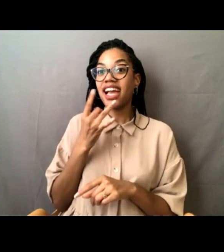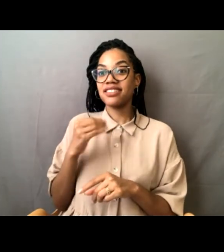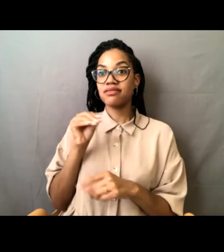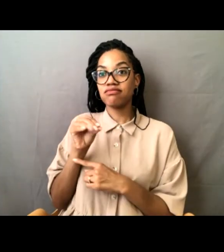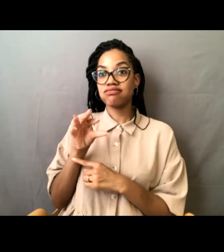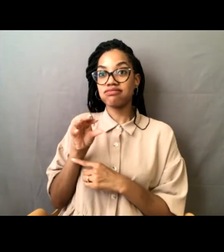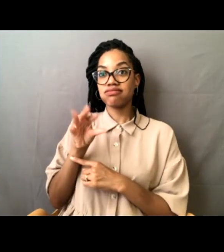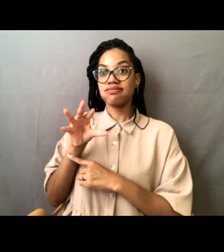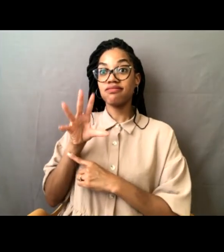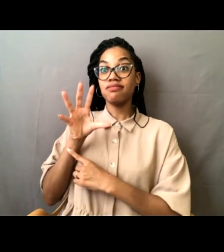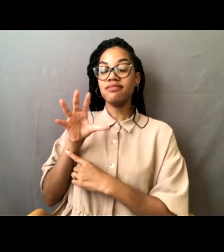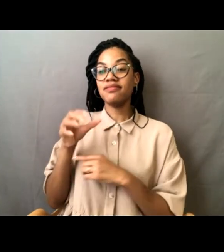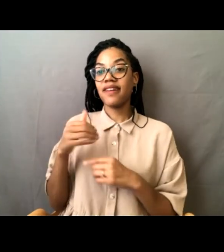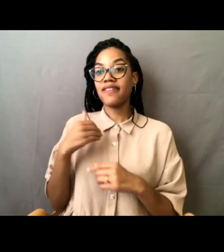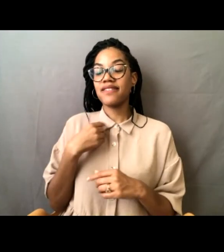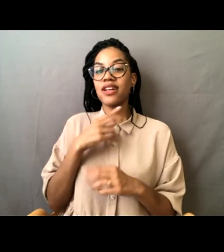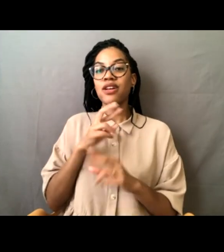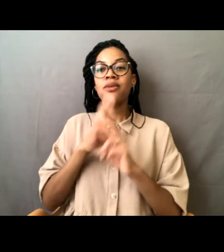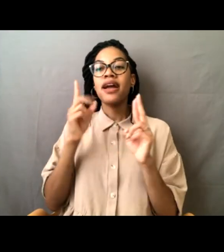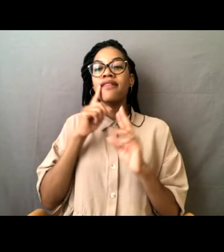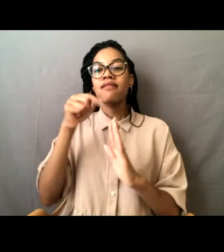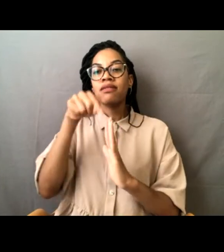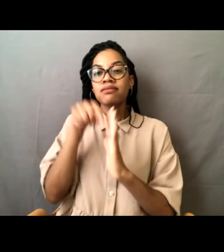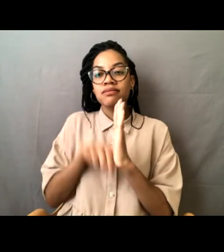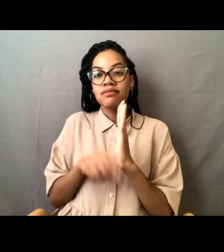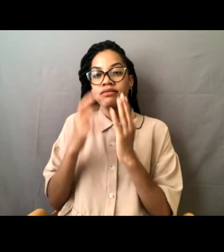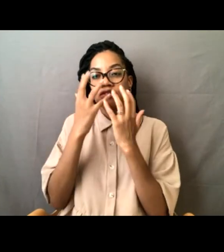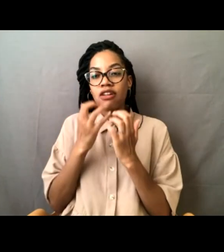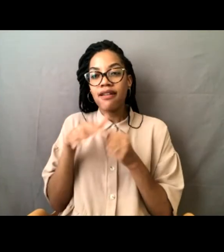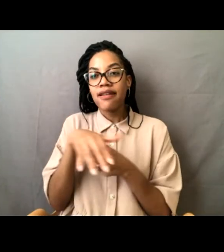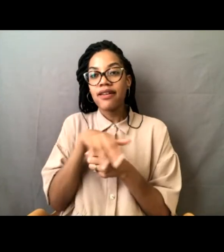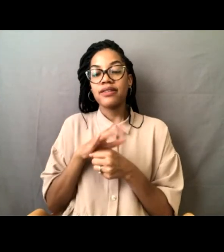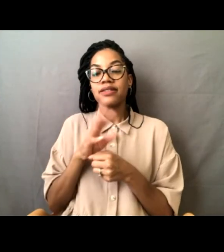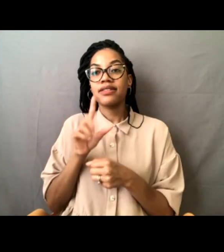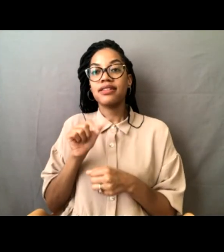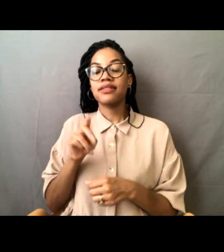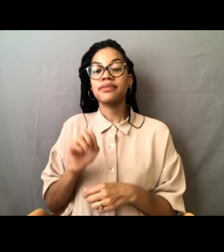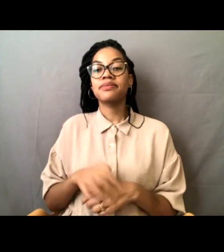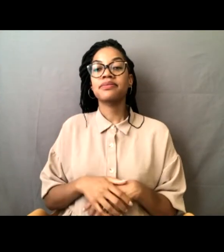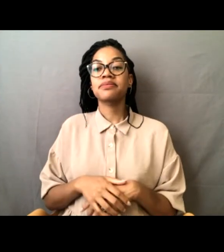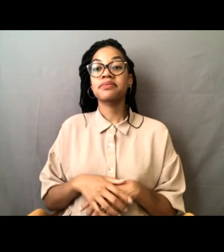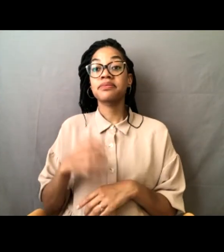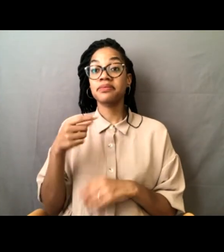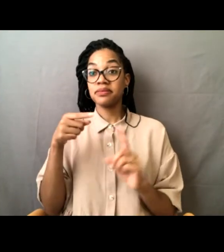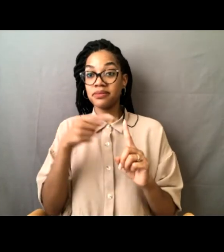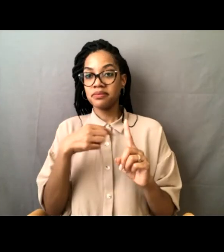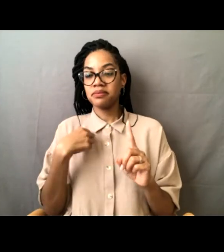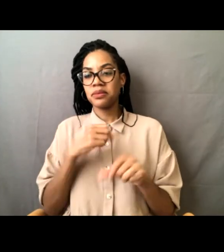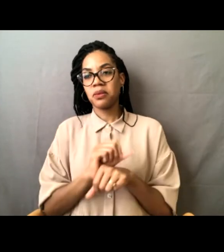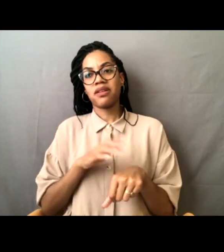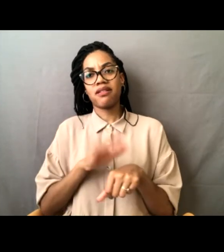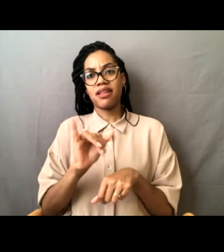deep, dark kind of areas of the lake. And this is something that we've been working on the lab around the question around,